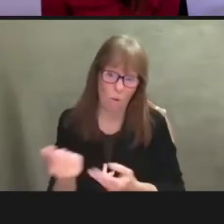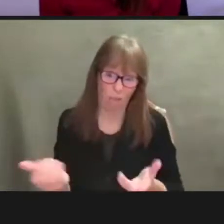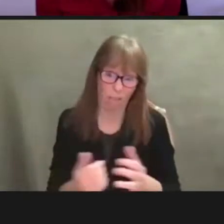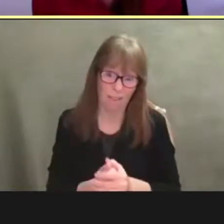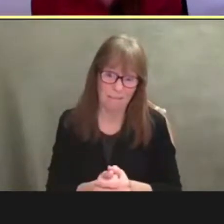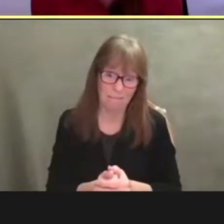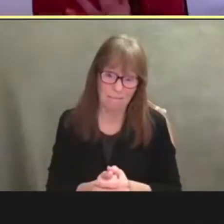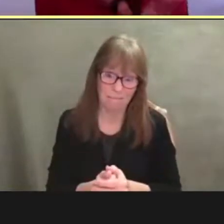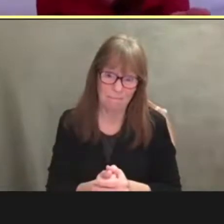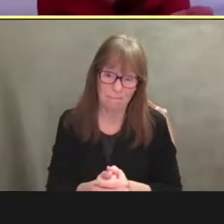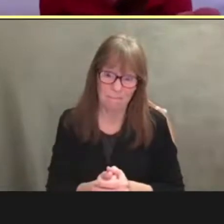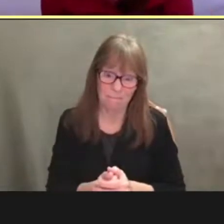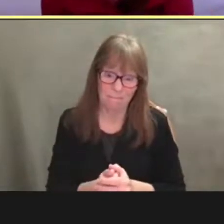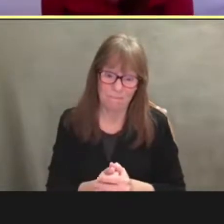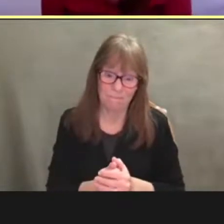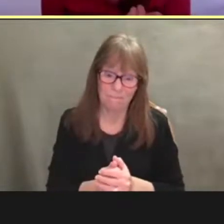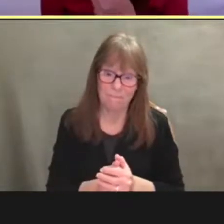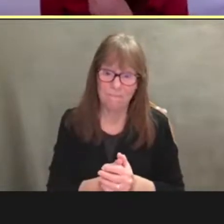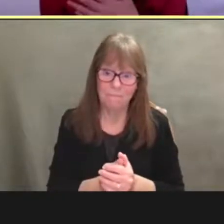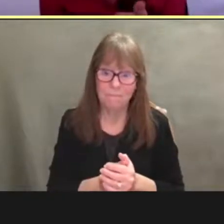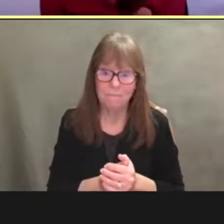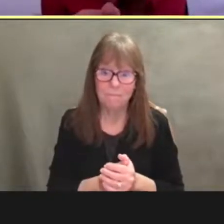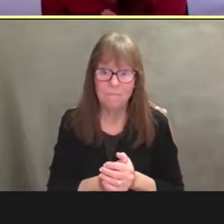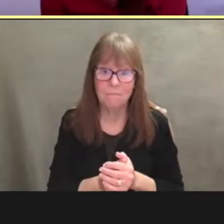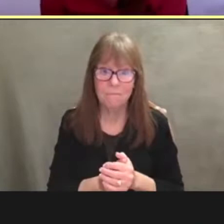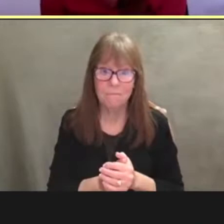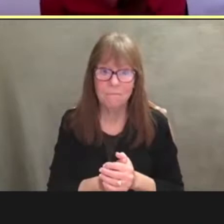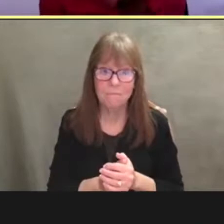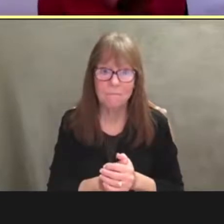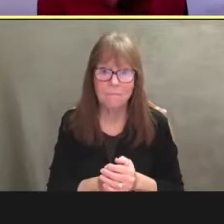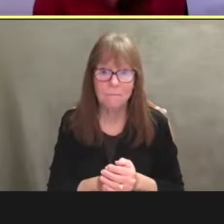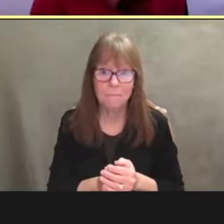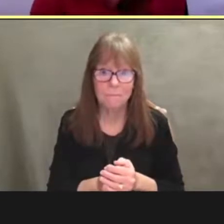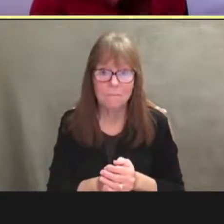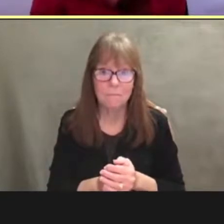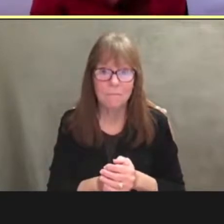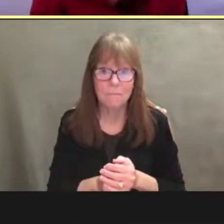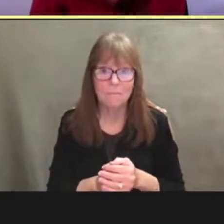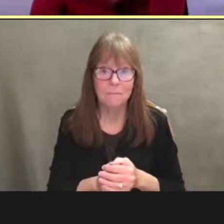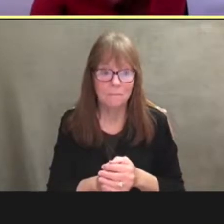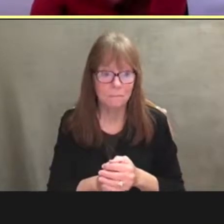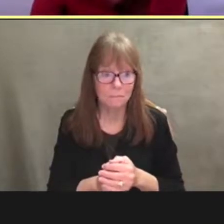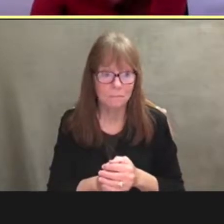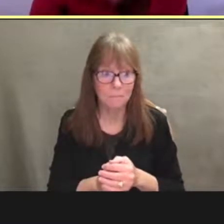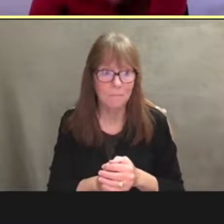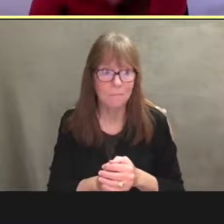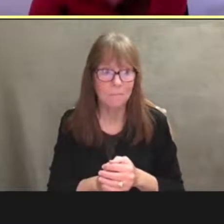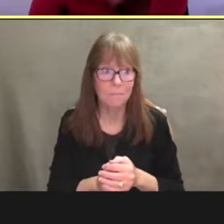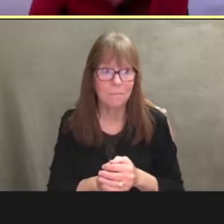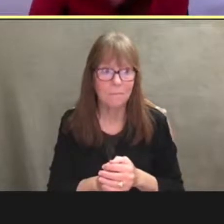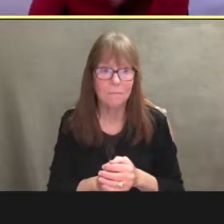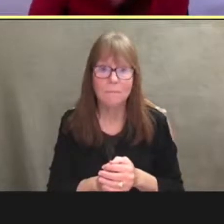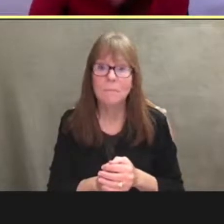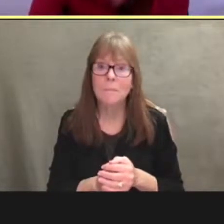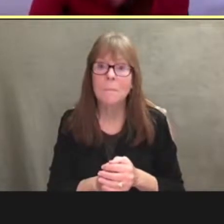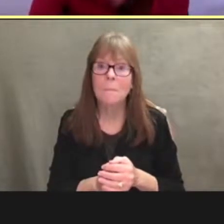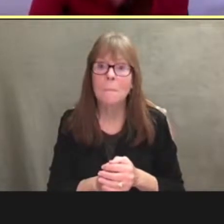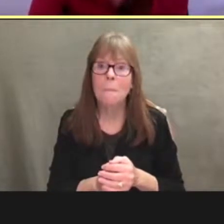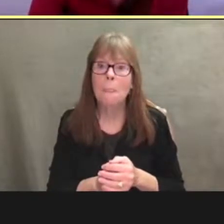And Dr. Gellagos, would you like to comment on policy perspective